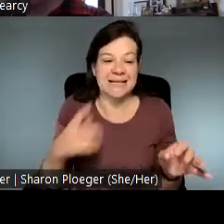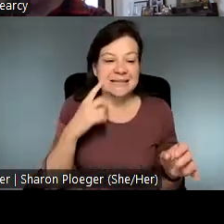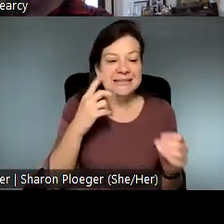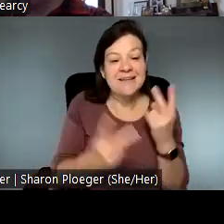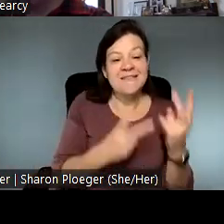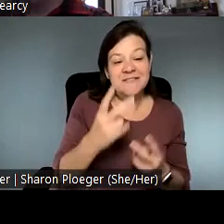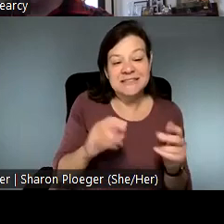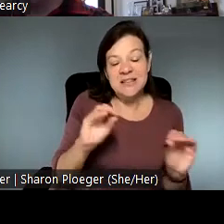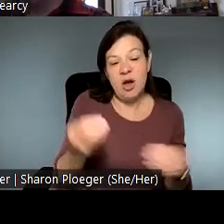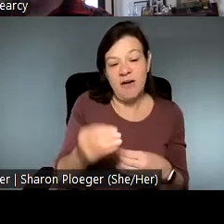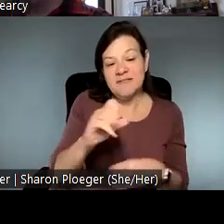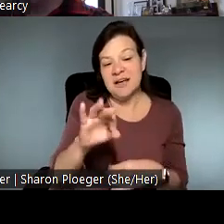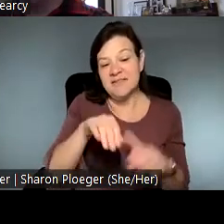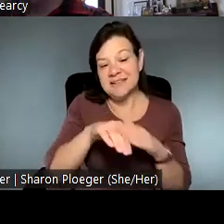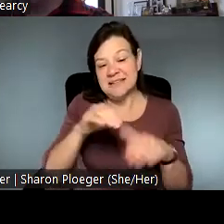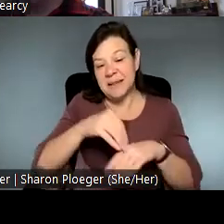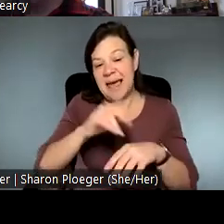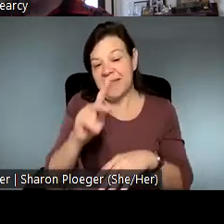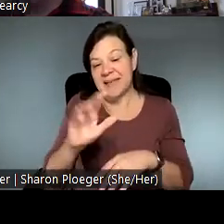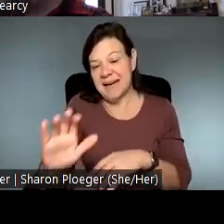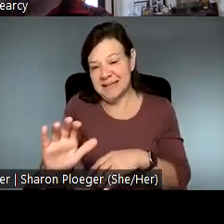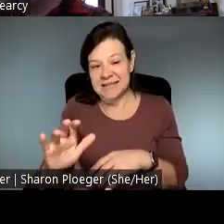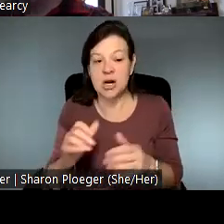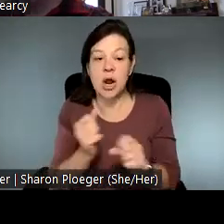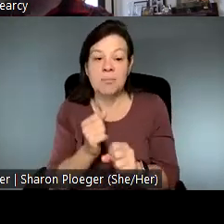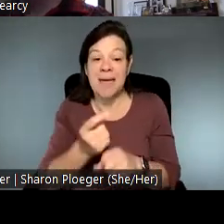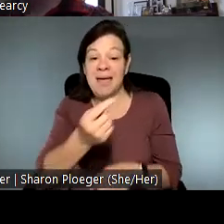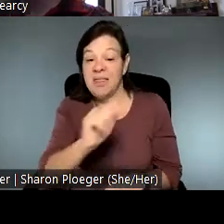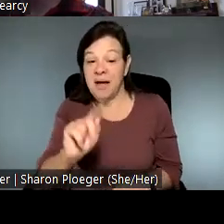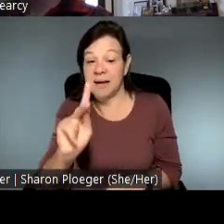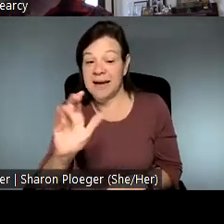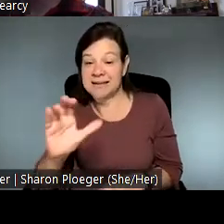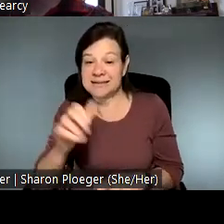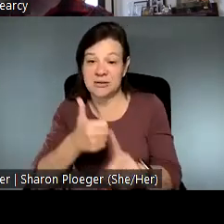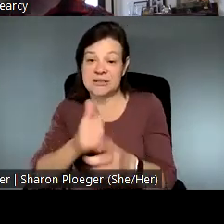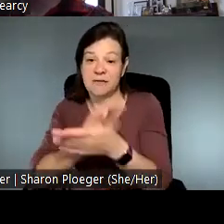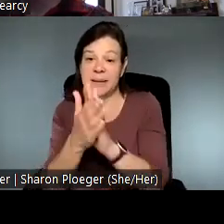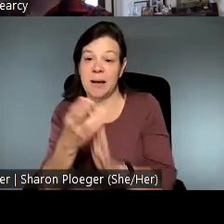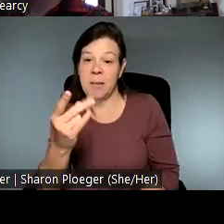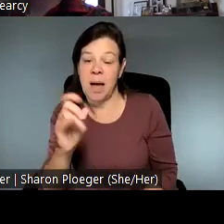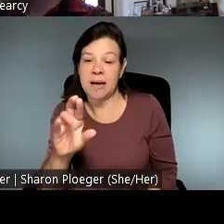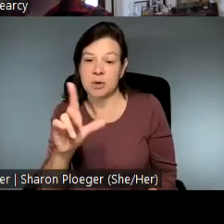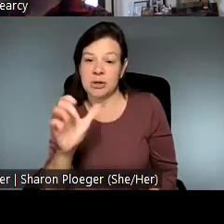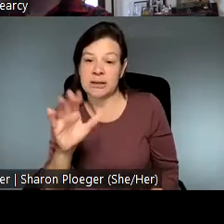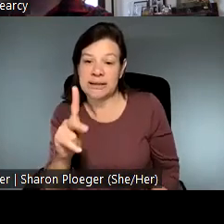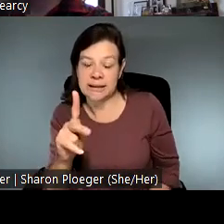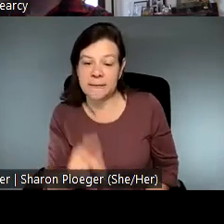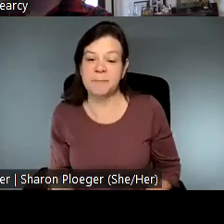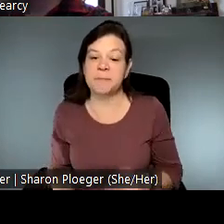at the Kennedy Center and you just make the Kennedy Center a hyperlink. Amber, from an accessibility perspective,